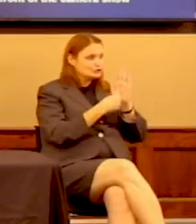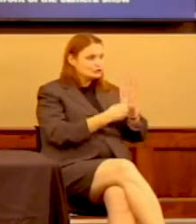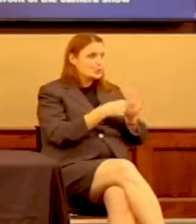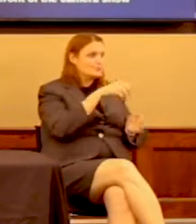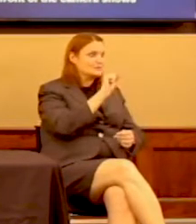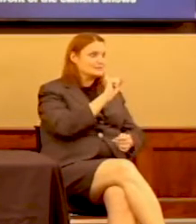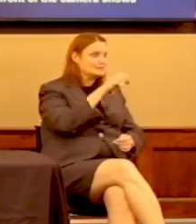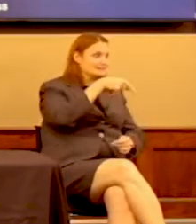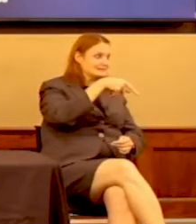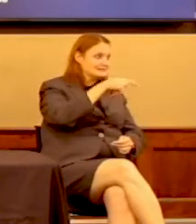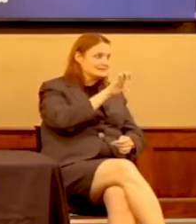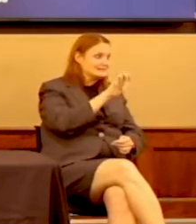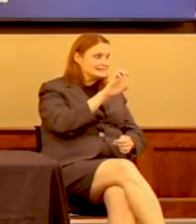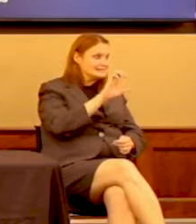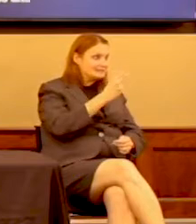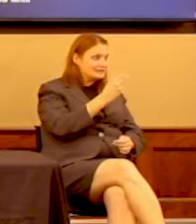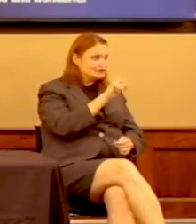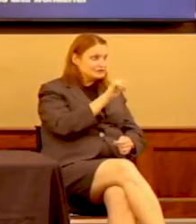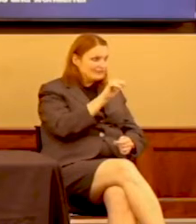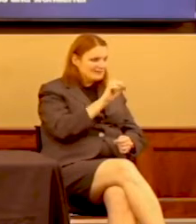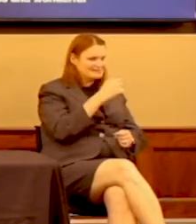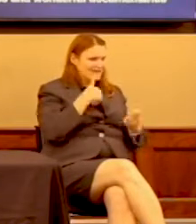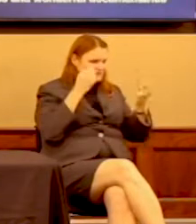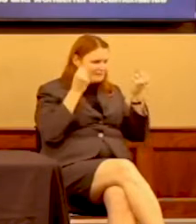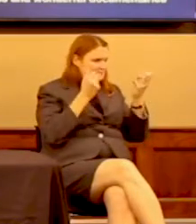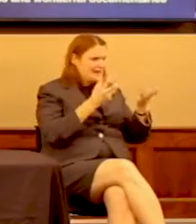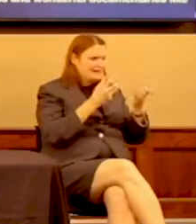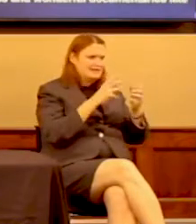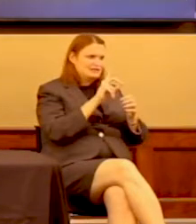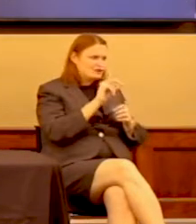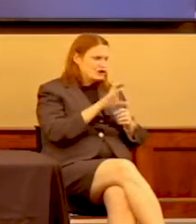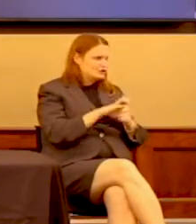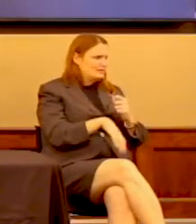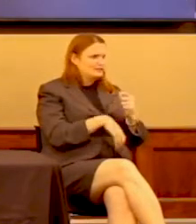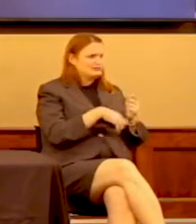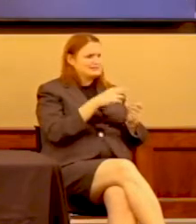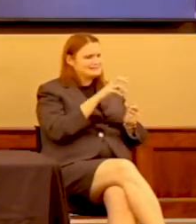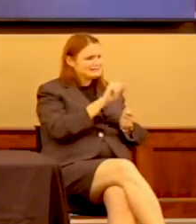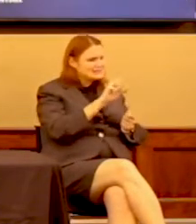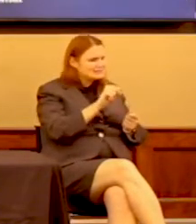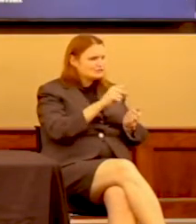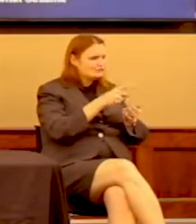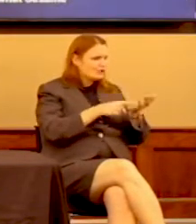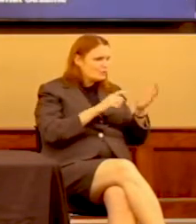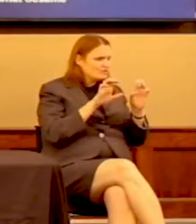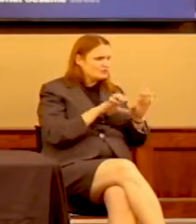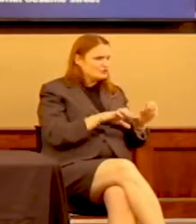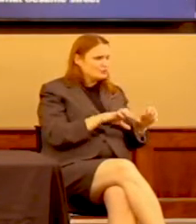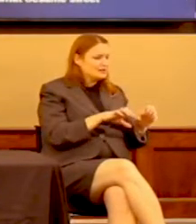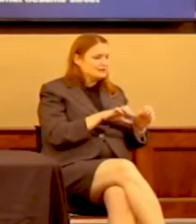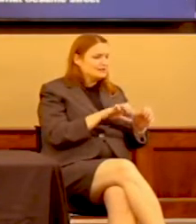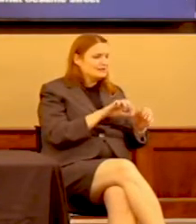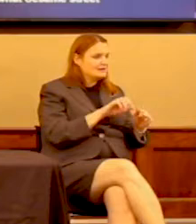documentaries like this and what Sesame